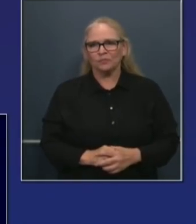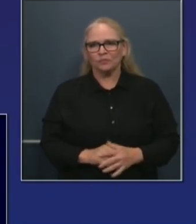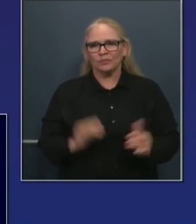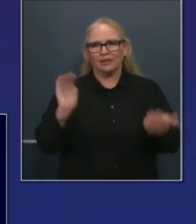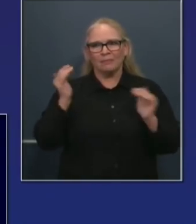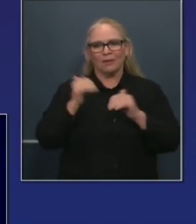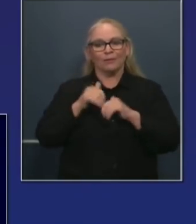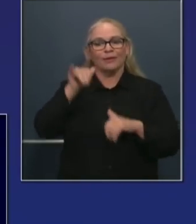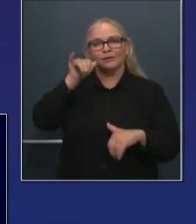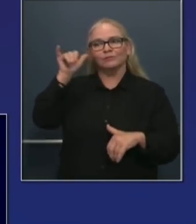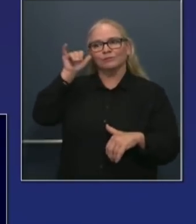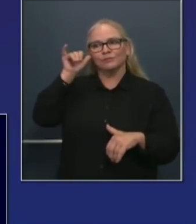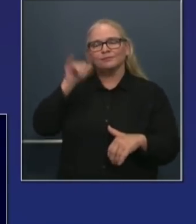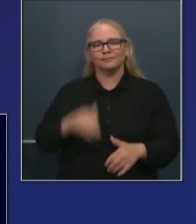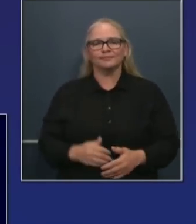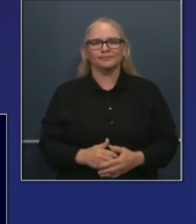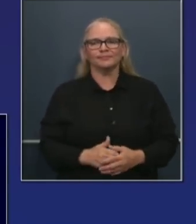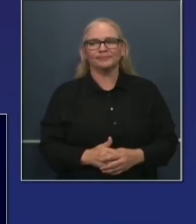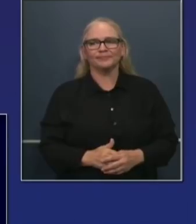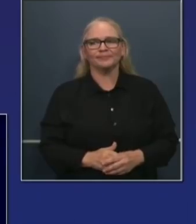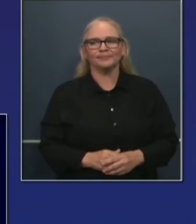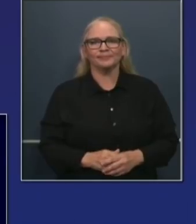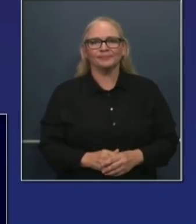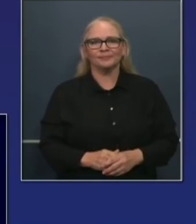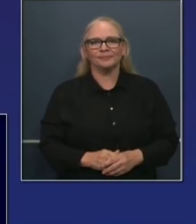AT SOME OF THE SEVEN DAY, 14